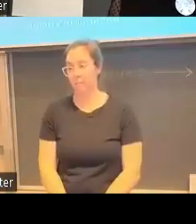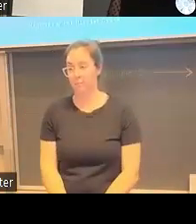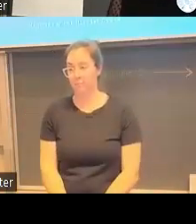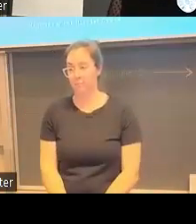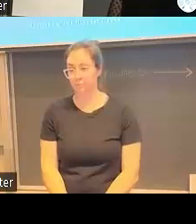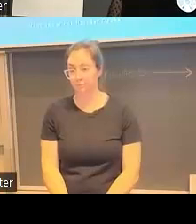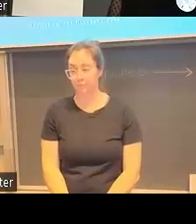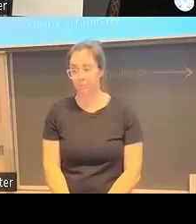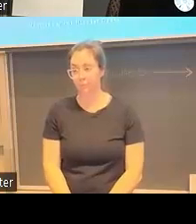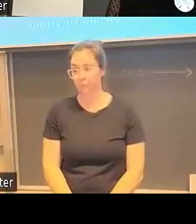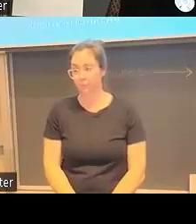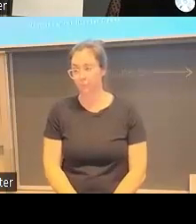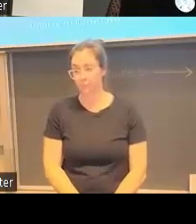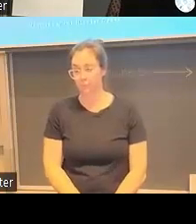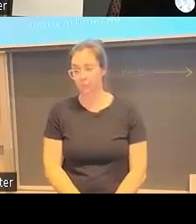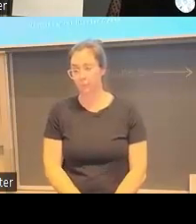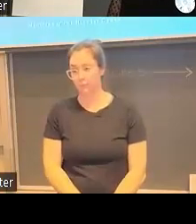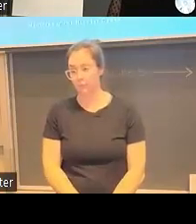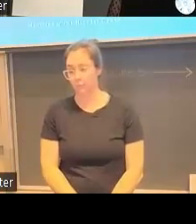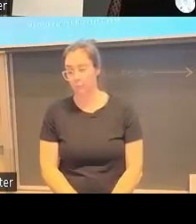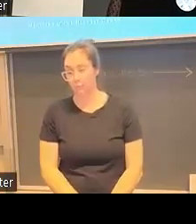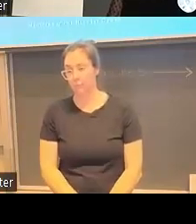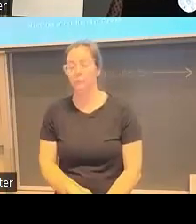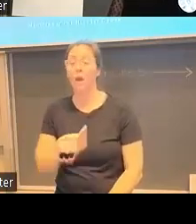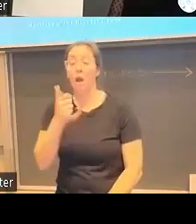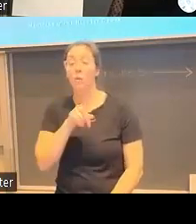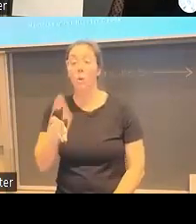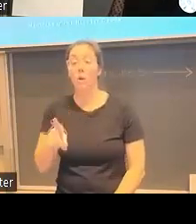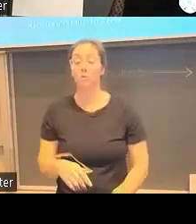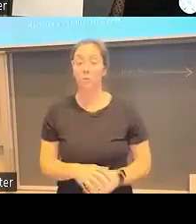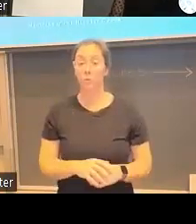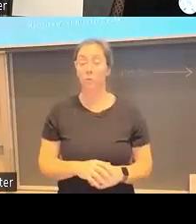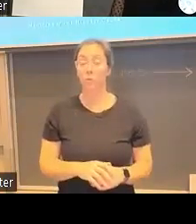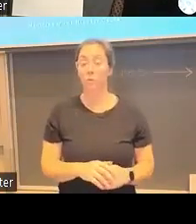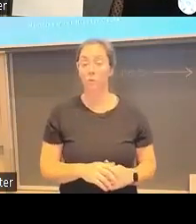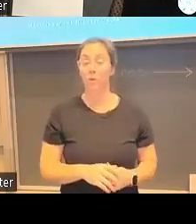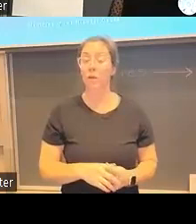uh another says and potentially potentially the role can play an increasing efficiency while also